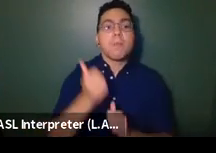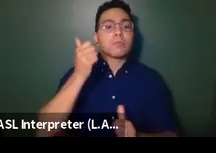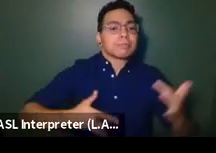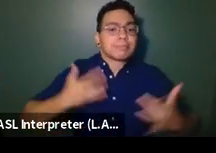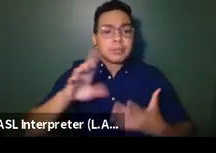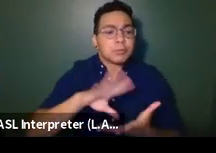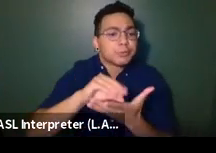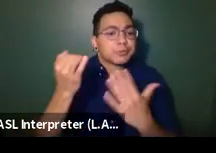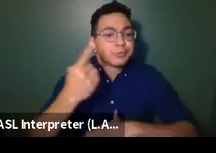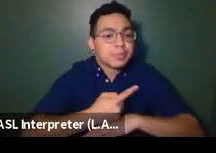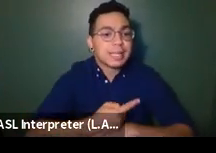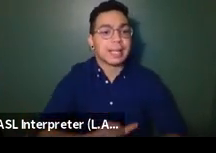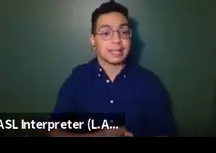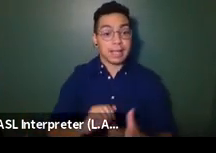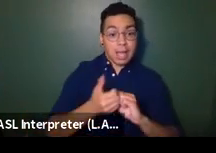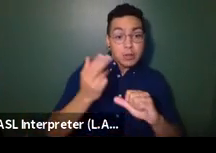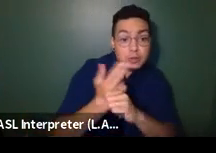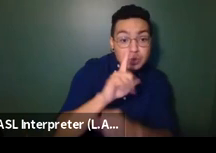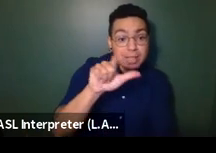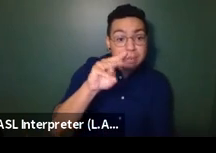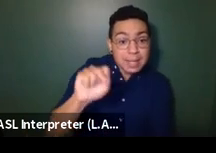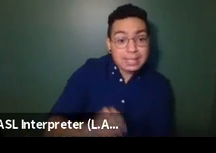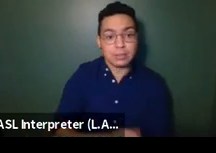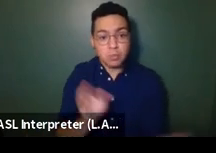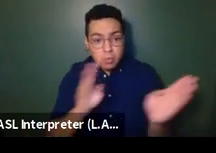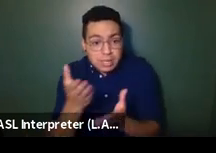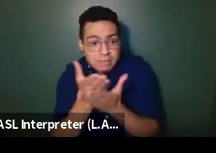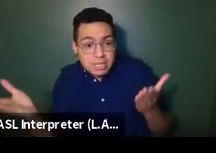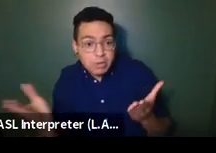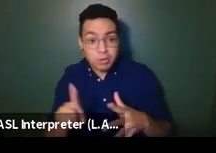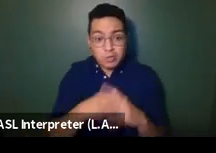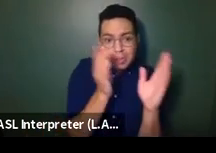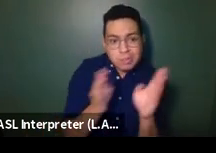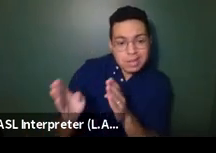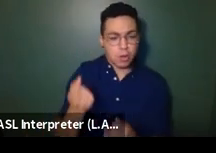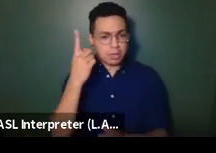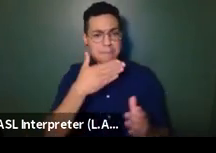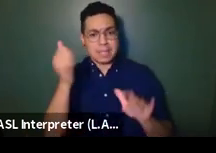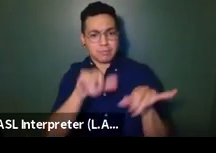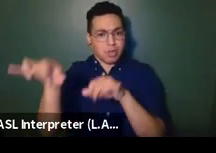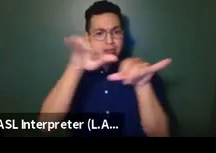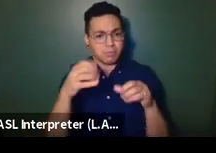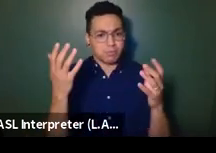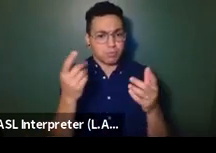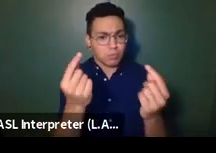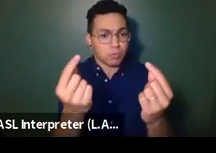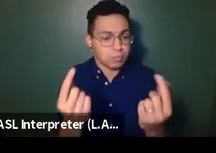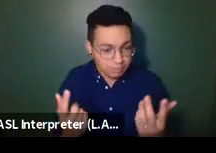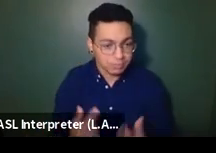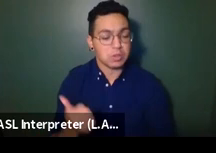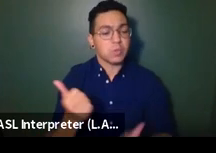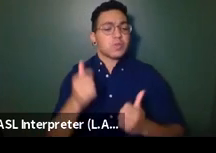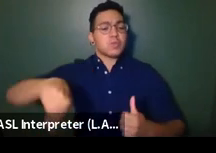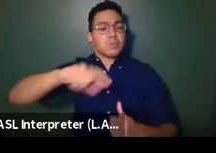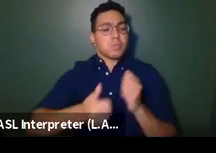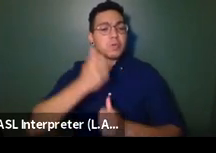ESD 113 - Andrew Hickman: Organizing materials begin planning or understanding best practice. So what are you most excited for today. So please